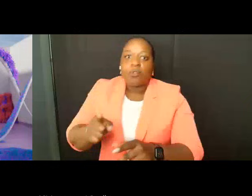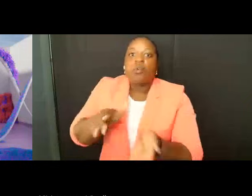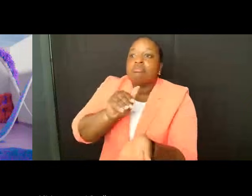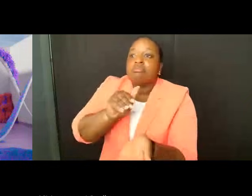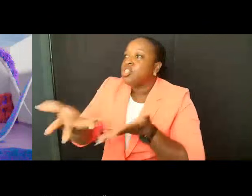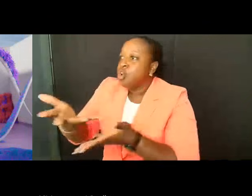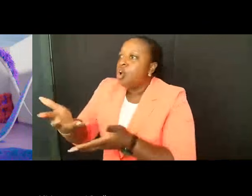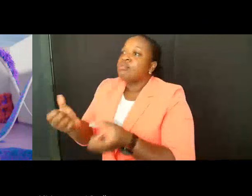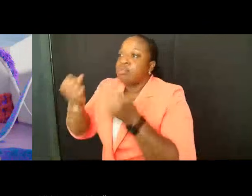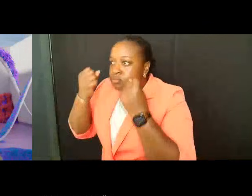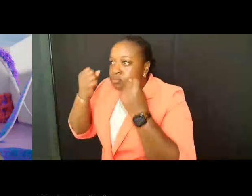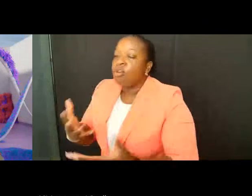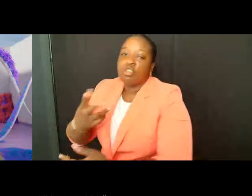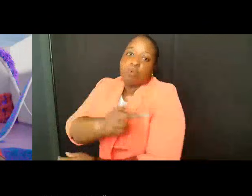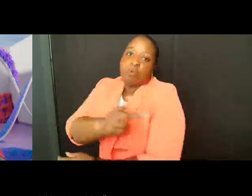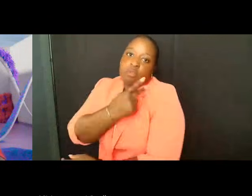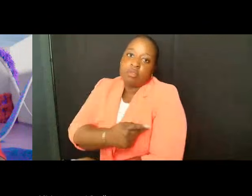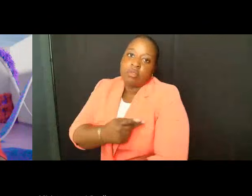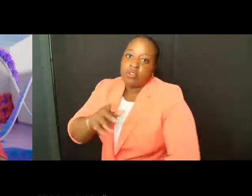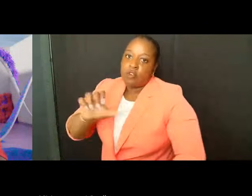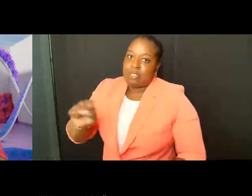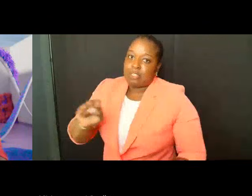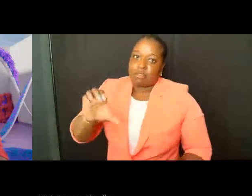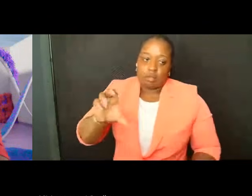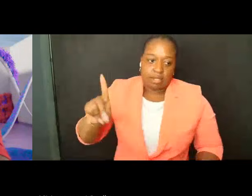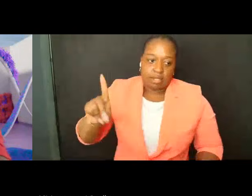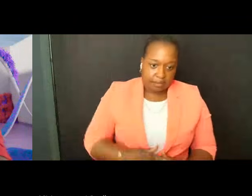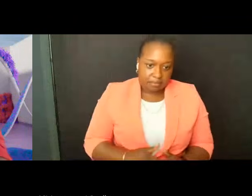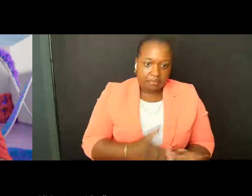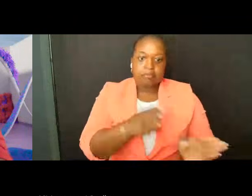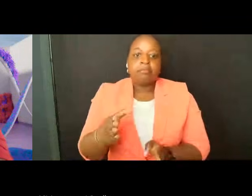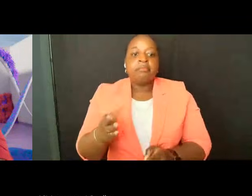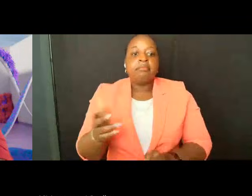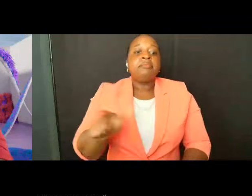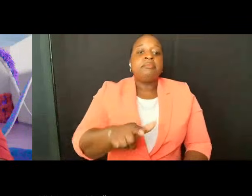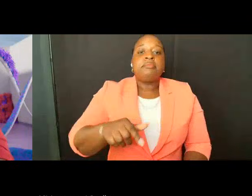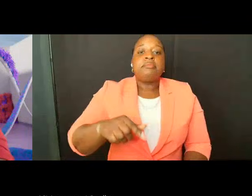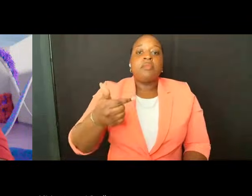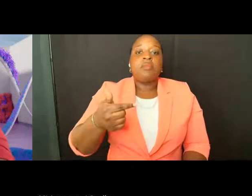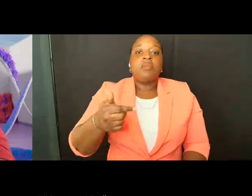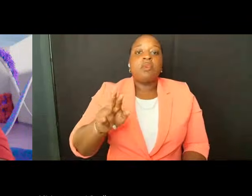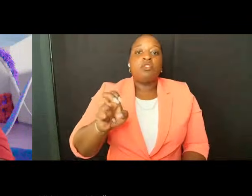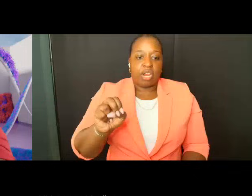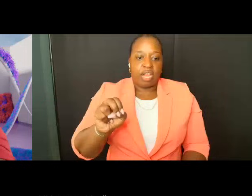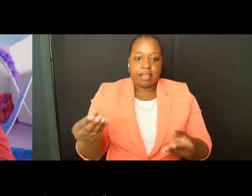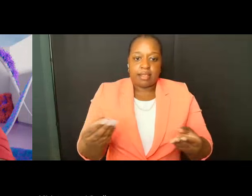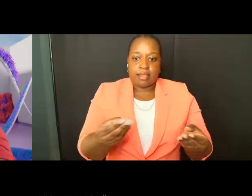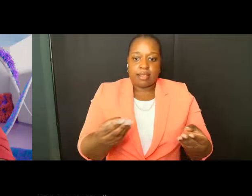deeply in the IRB space here. But there's a societal -- there's a natural and I think